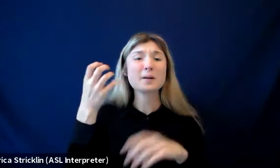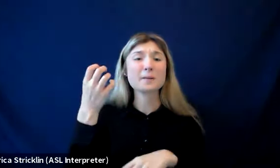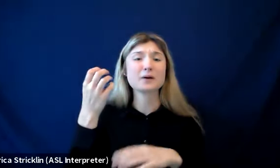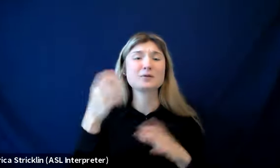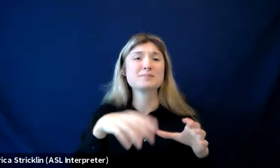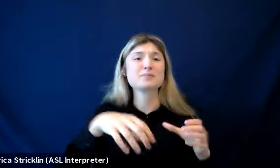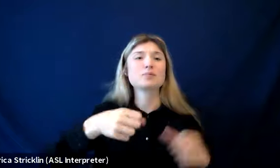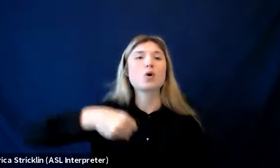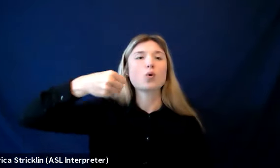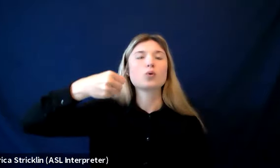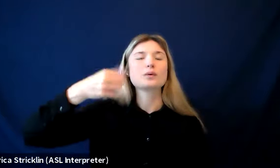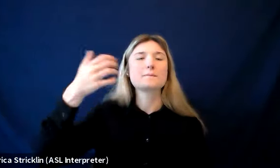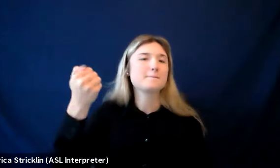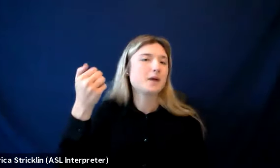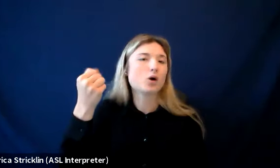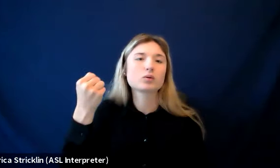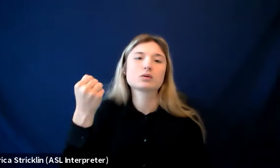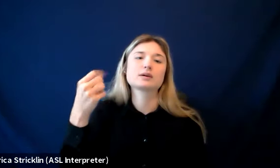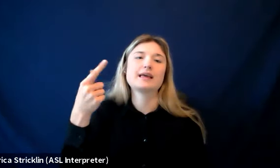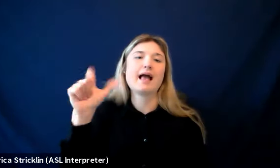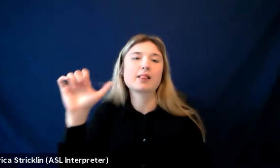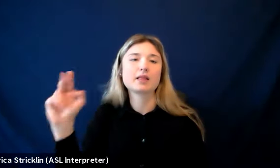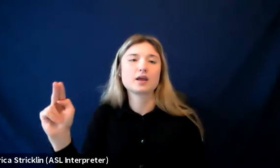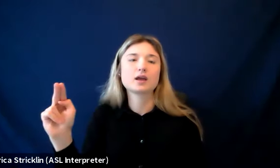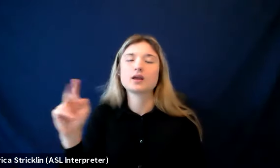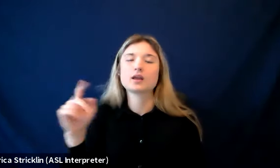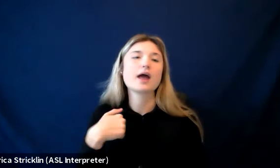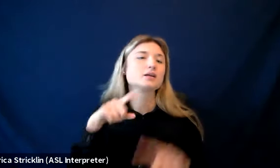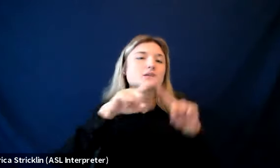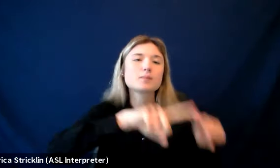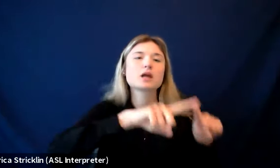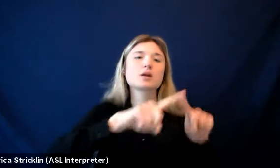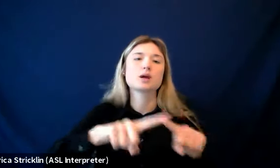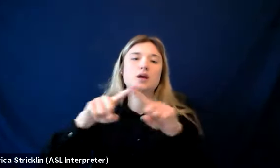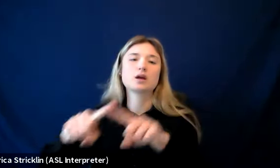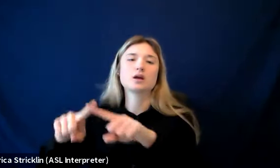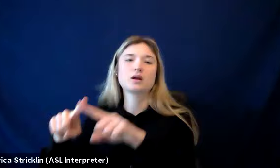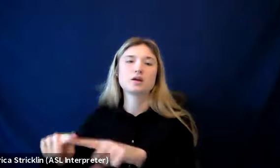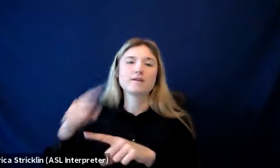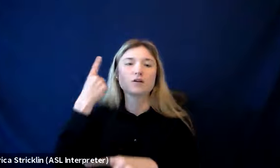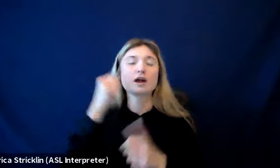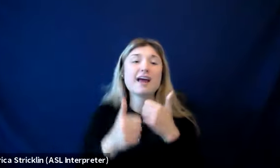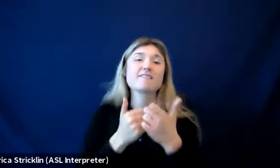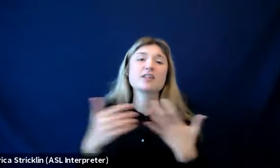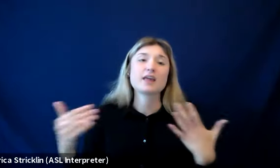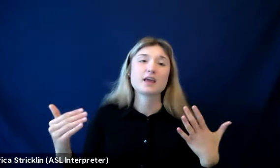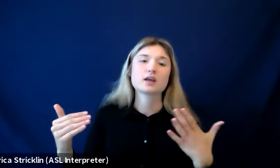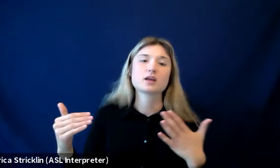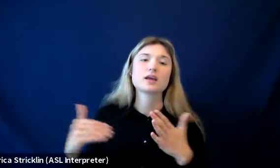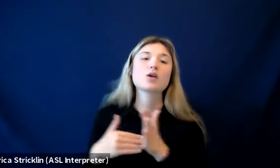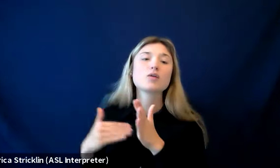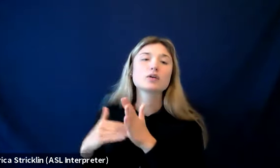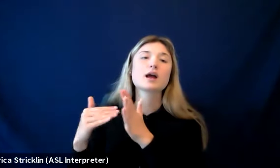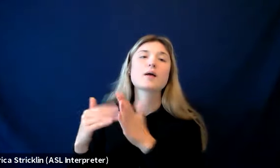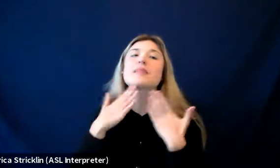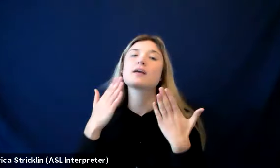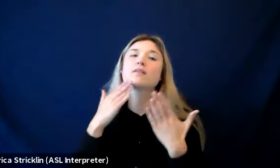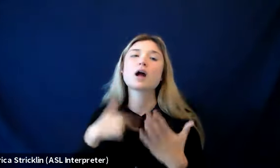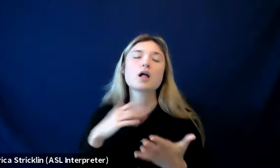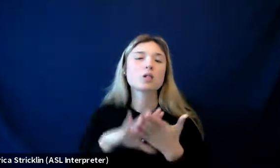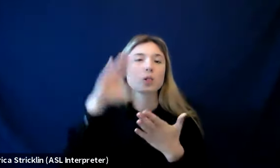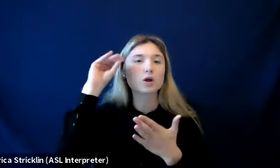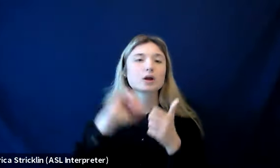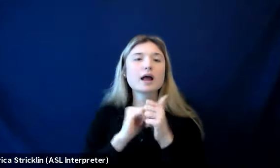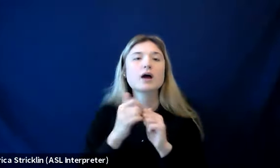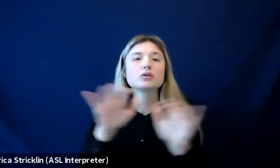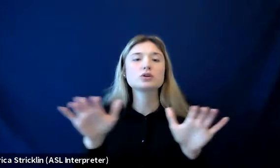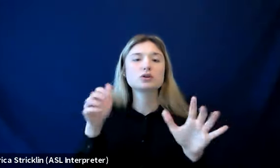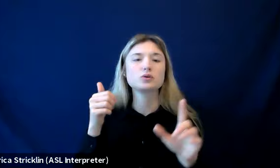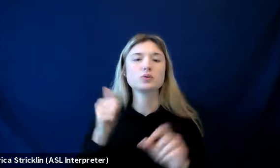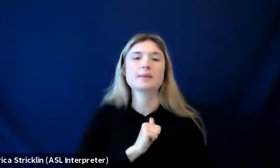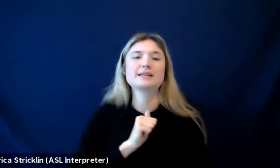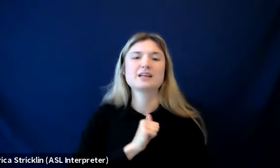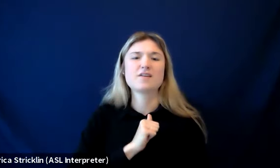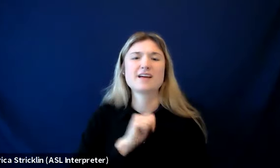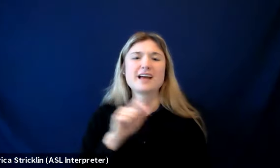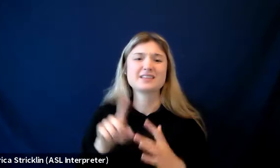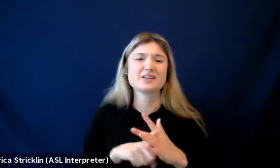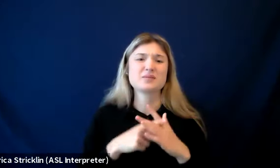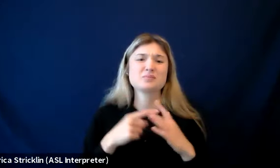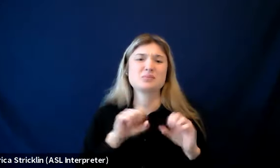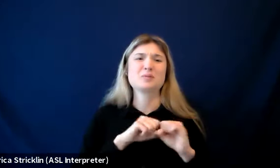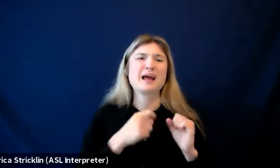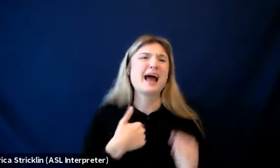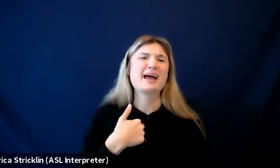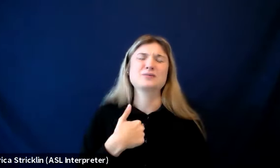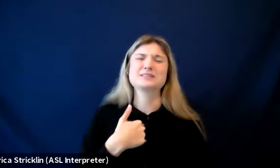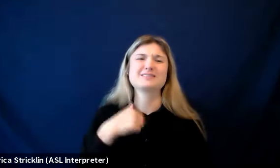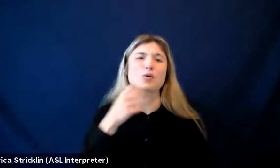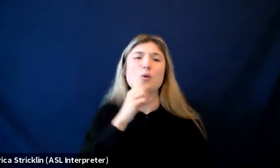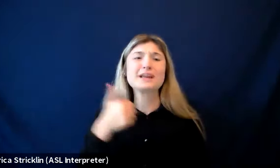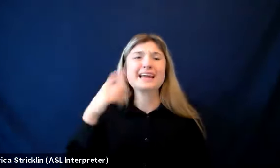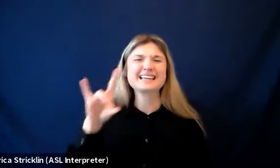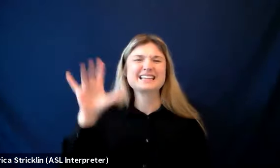I was totally dependent on them to help me with absolutely everything. And over time, thankfully, I've grown and learn to do things myself but in the very beginning was my heart It's because 18 years old I was stubborn and I wanted to conquer the world.